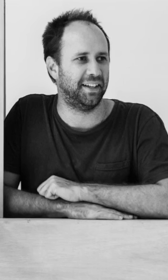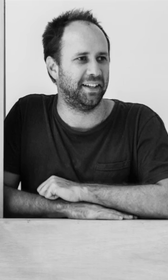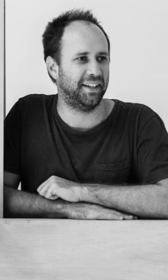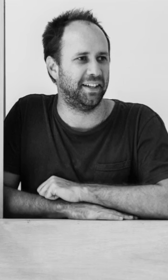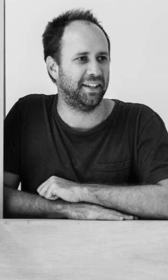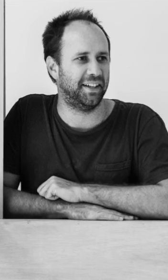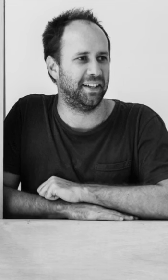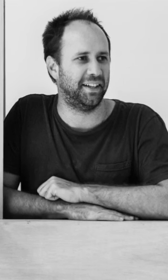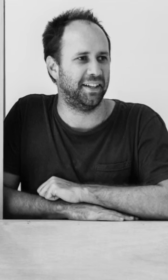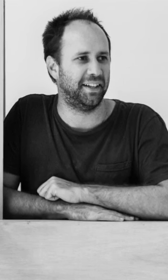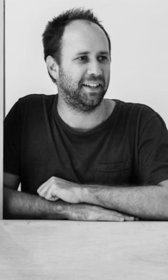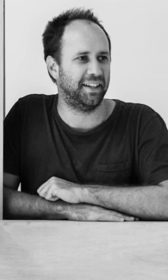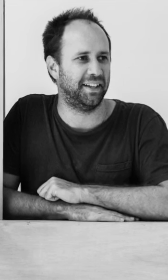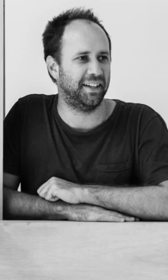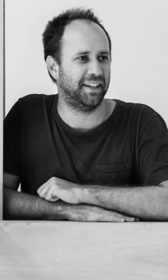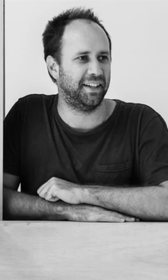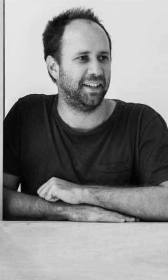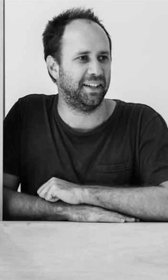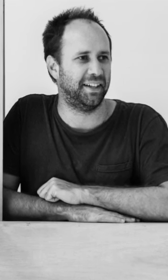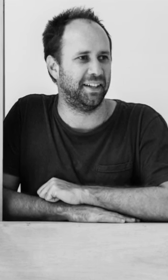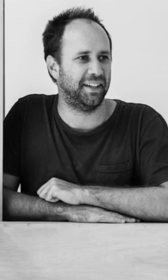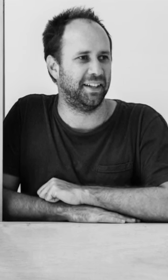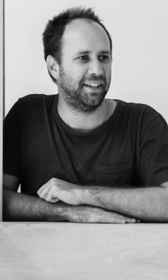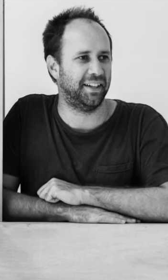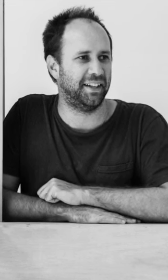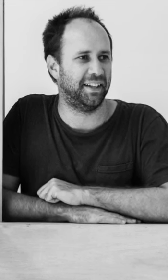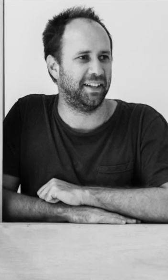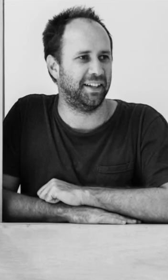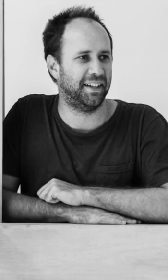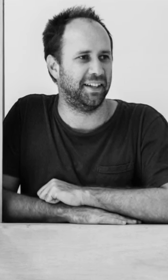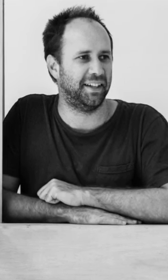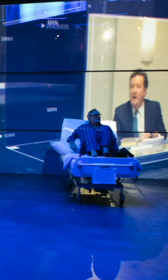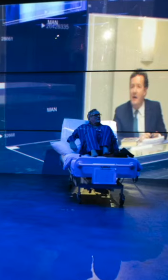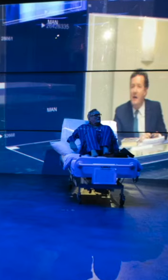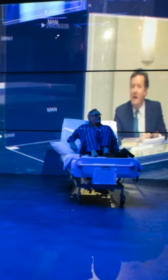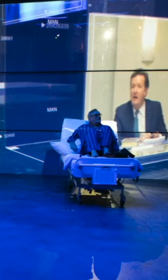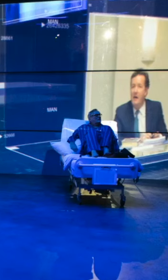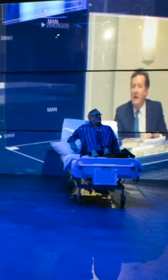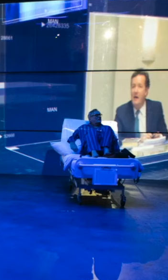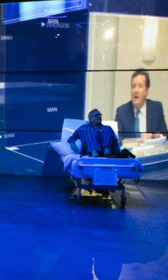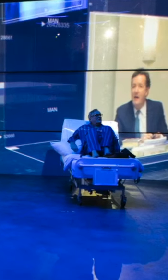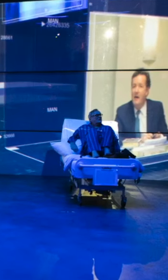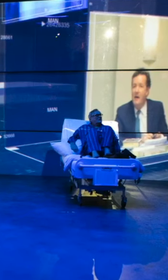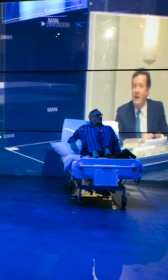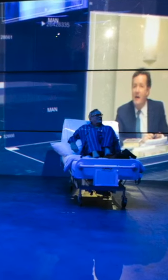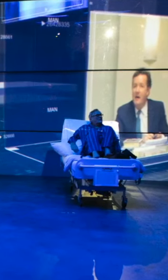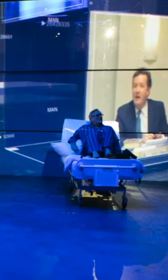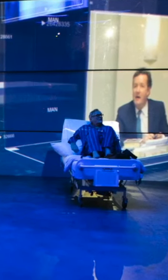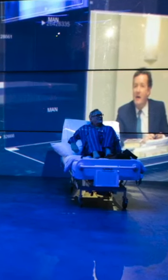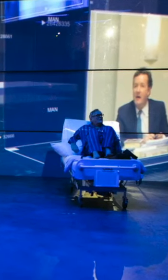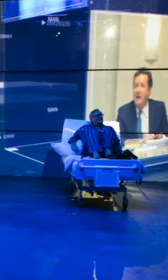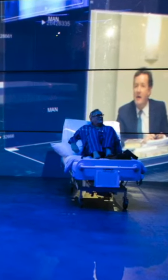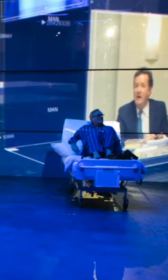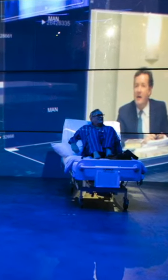to create intelligent, insightful, and relevant plays. Despite his success as a screenwriter,